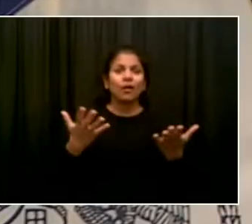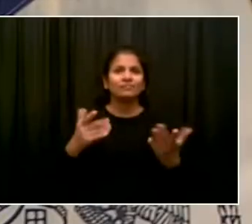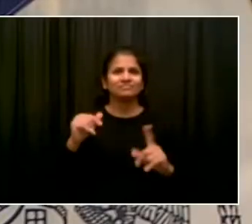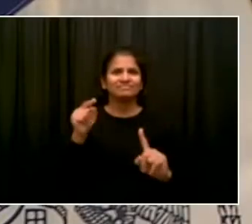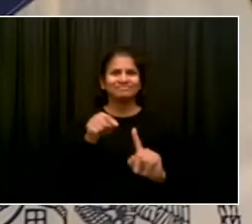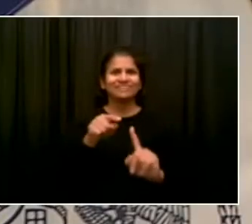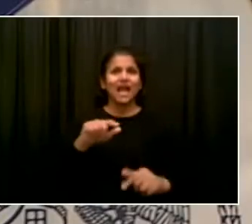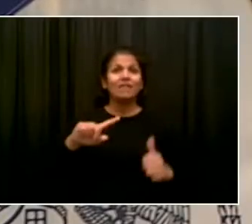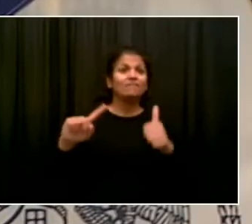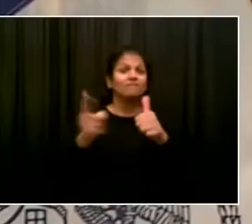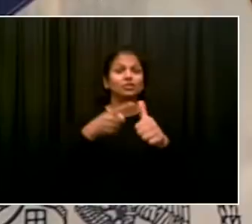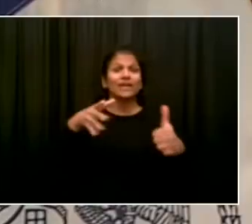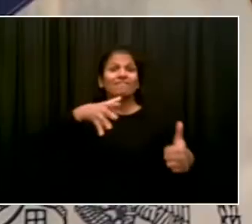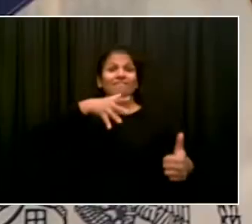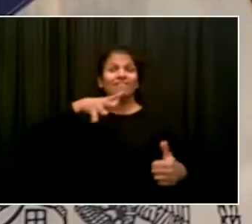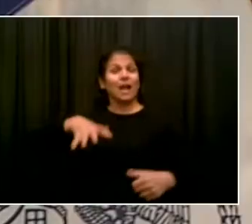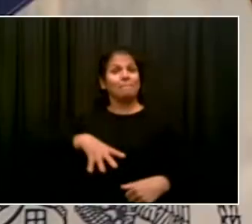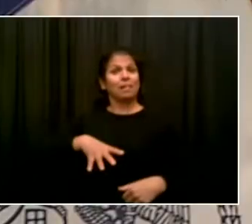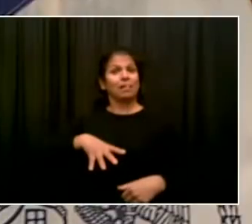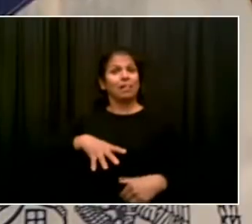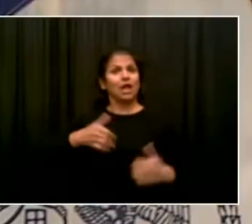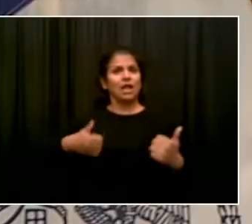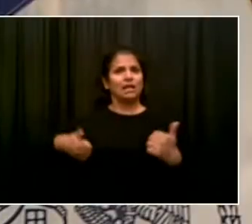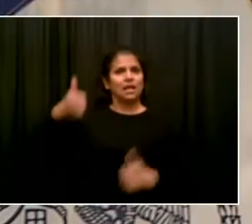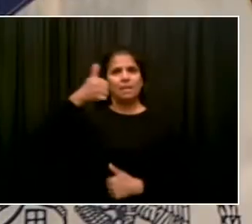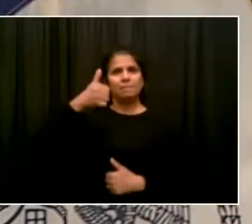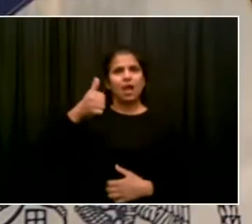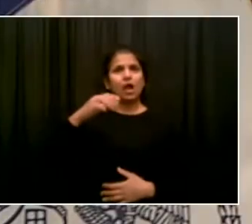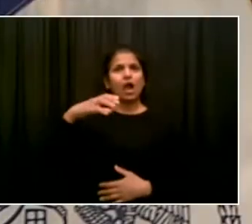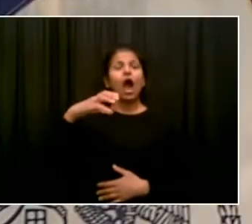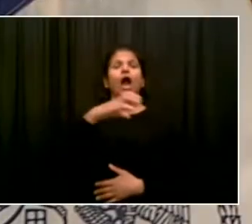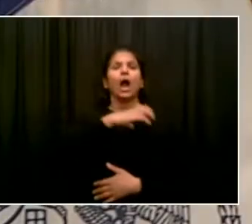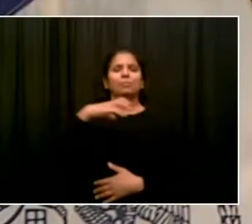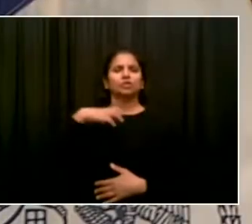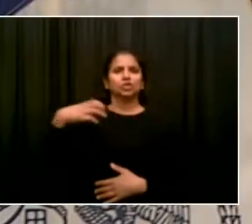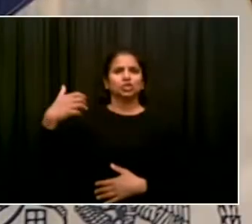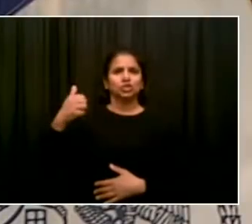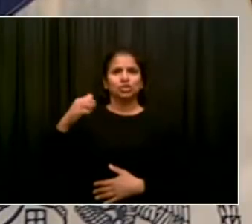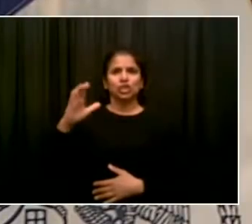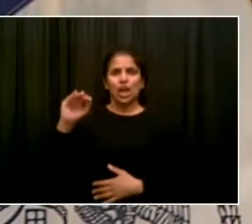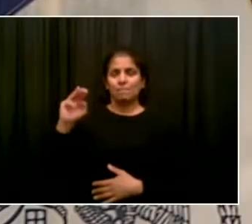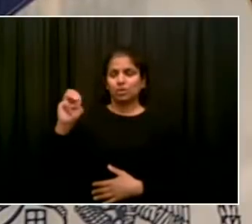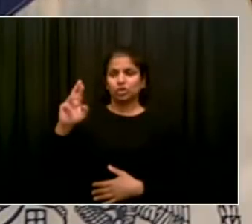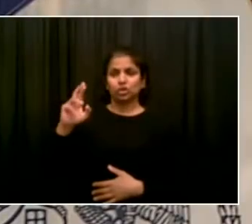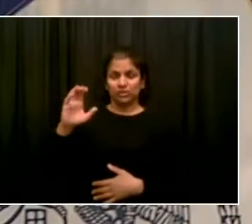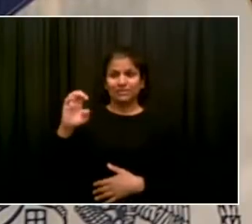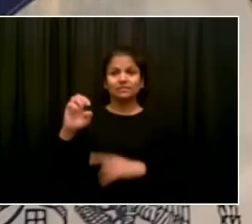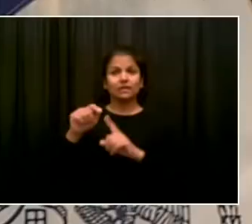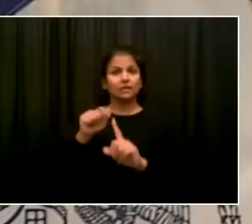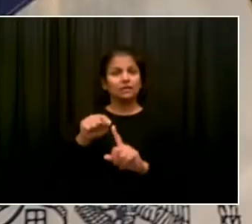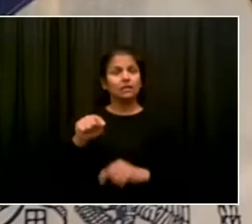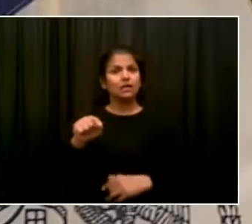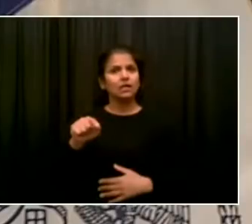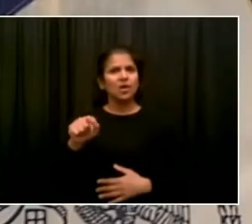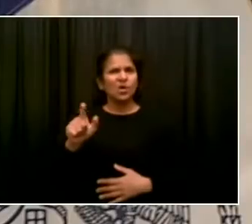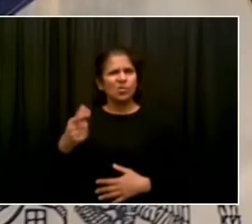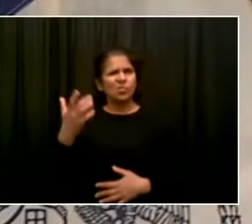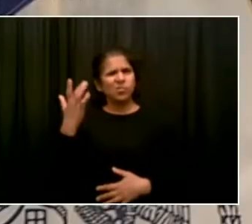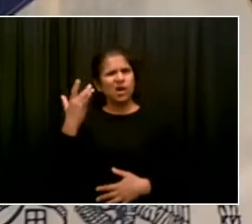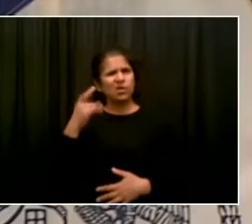QUESTION, ANNOUNCEMENT YESTERDAY, HISTORIC, FIRST FEMALE POLICE COMMISSIONER, THIRD LACK POLICE COMMISSIONER,